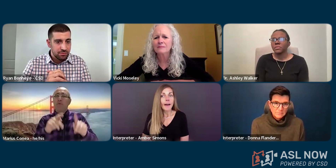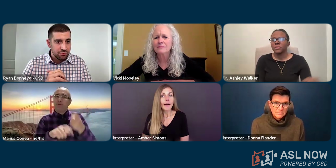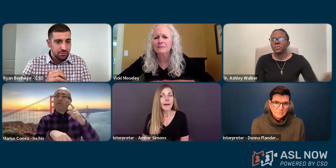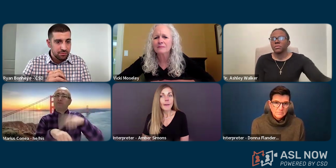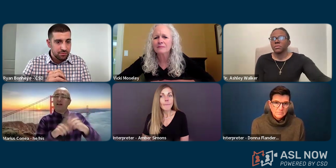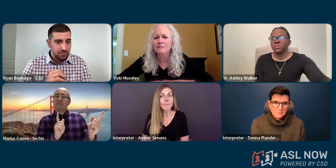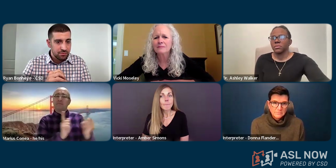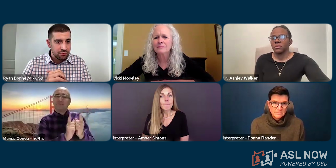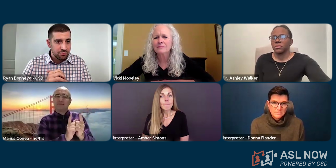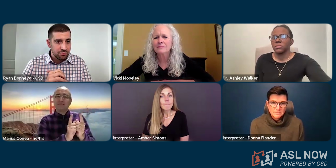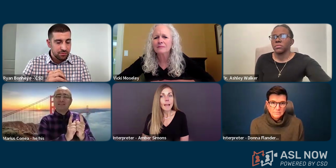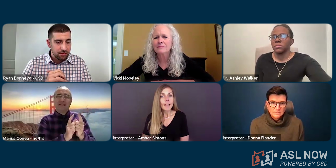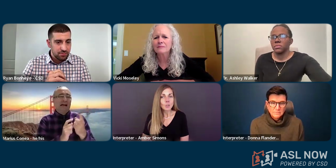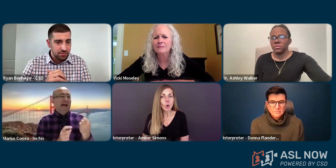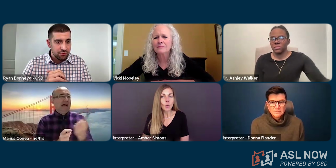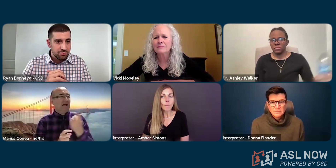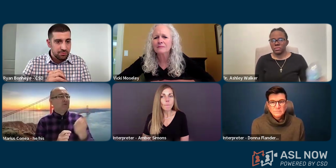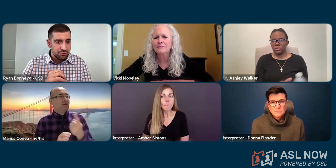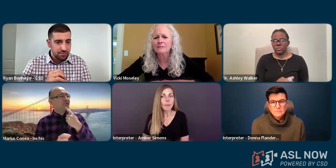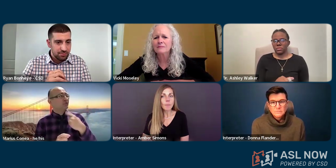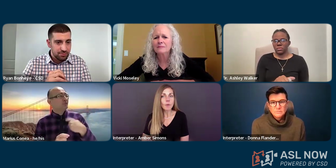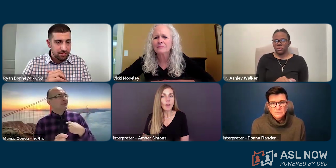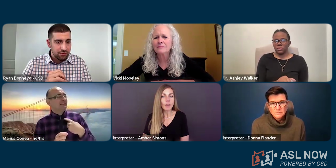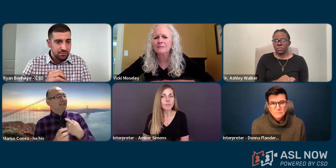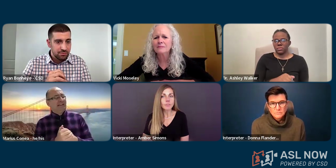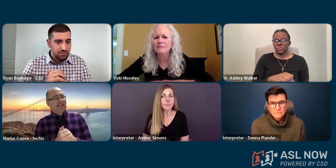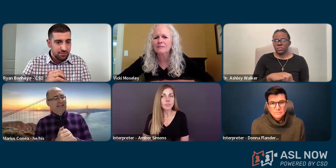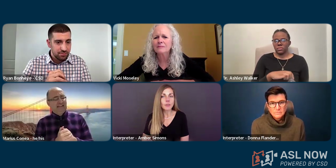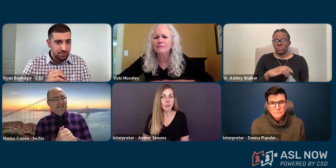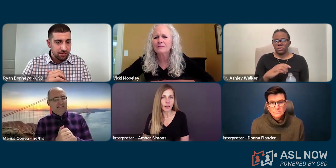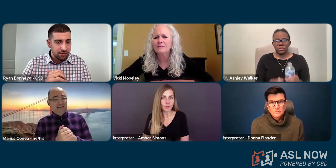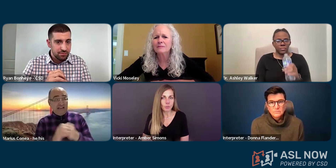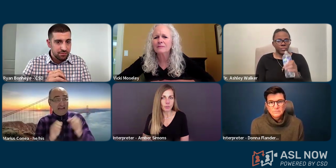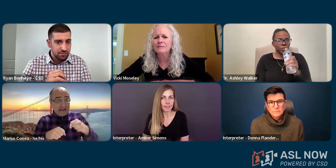So people have to interact with me.